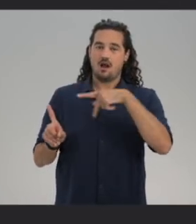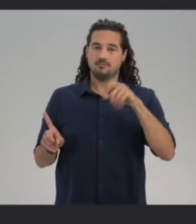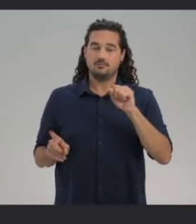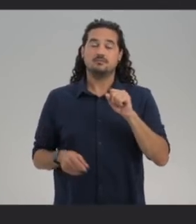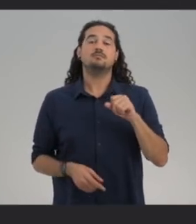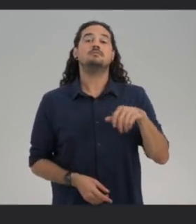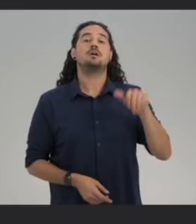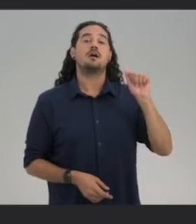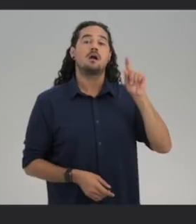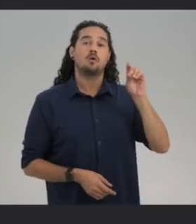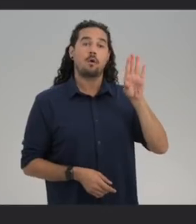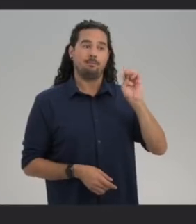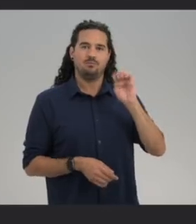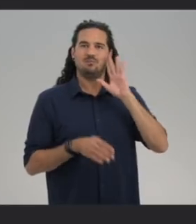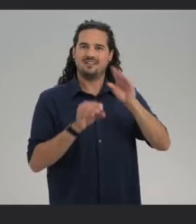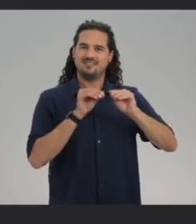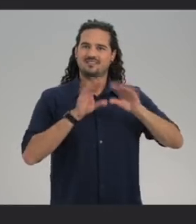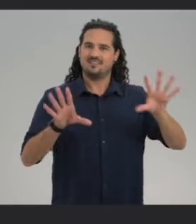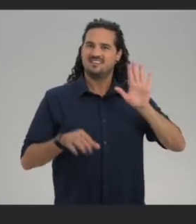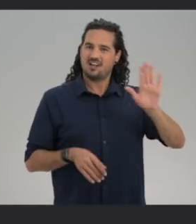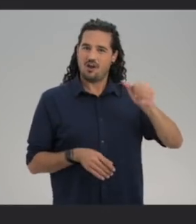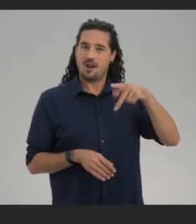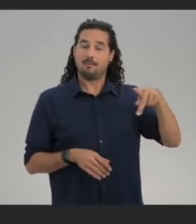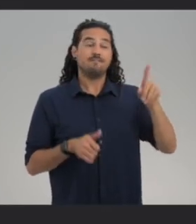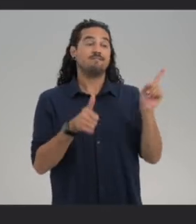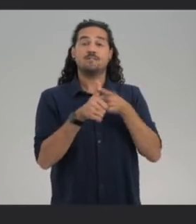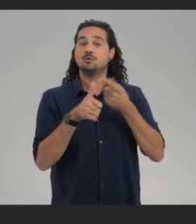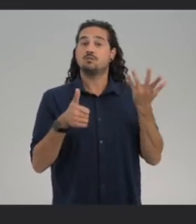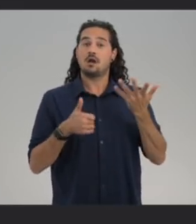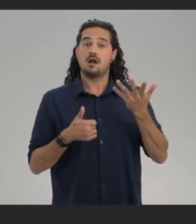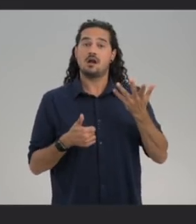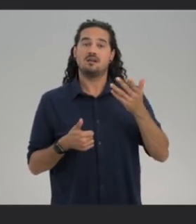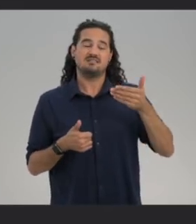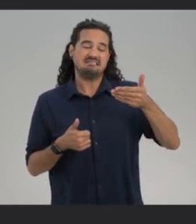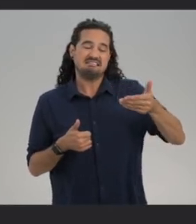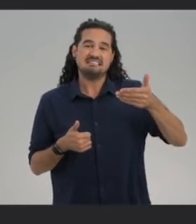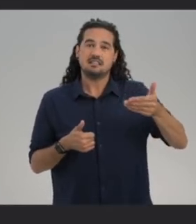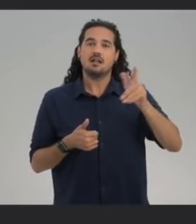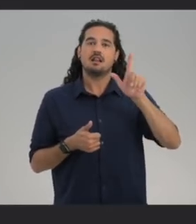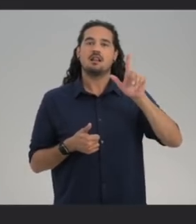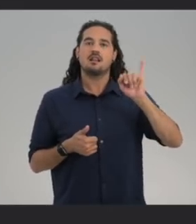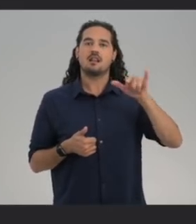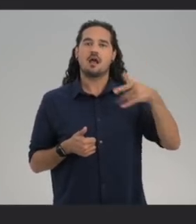starting with Lightroom next month, and other flagship apps, including Photoshop, early next year.